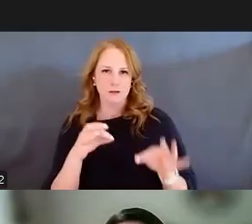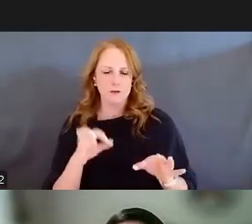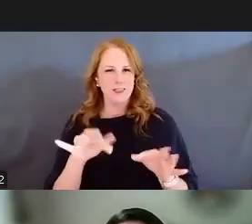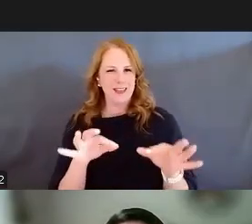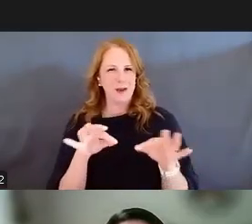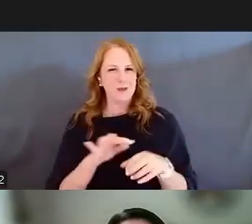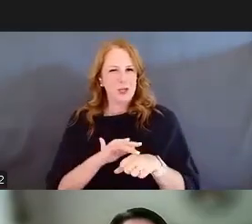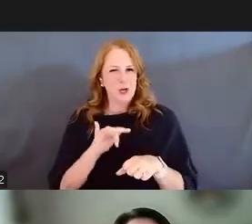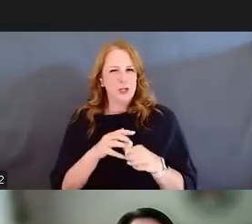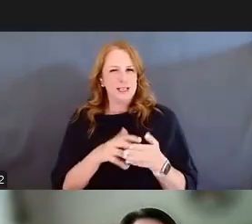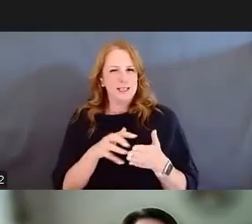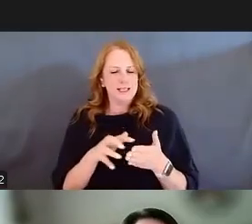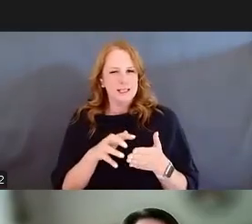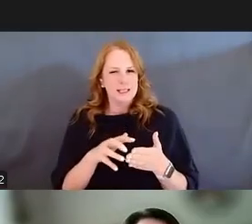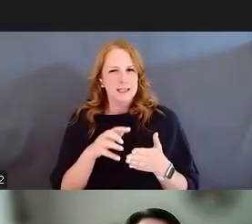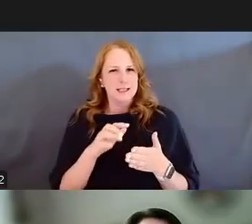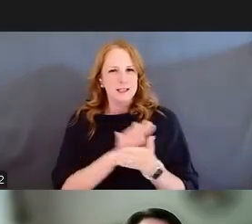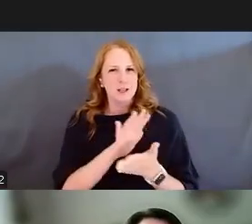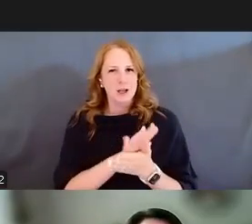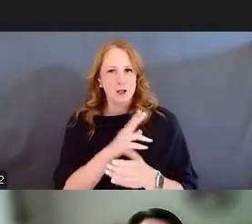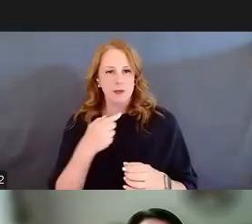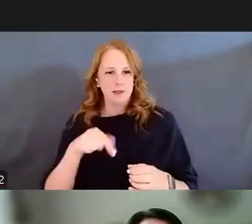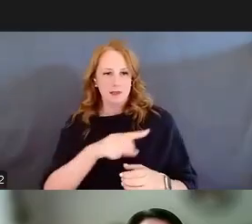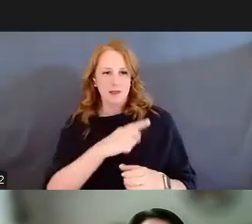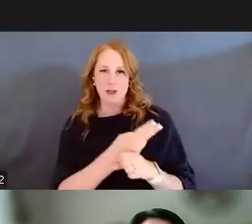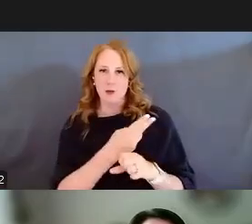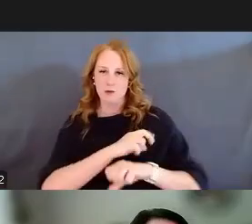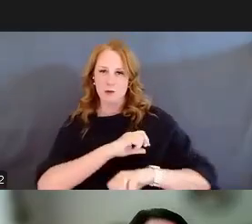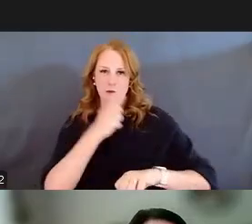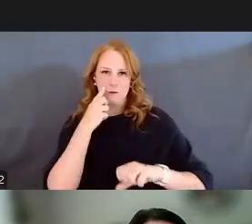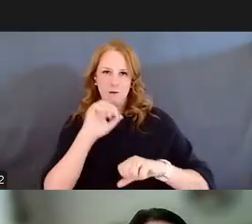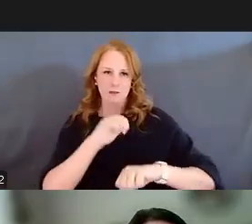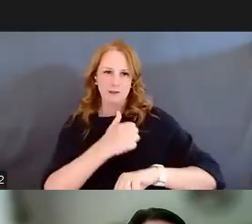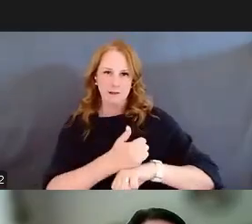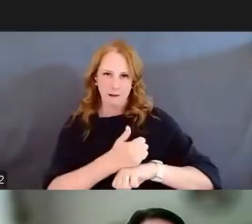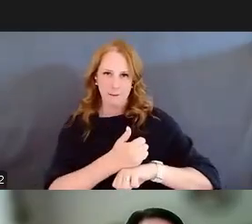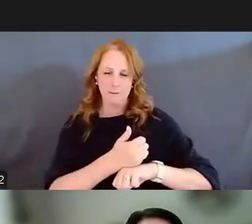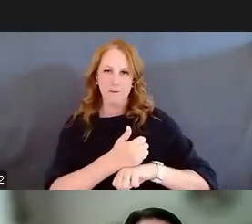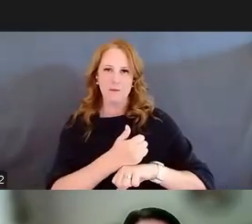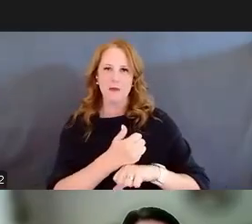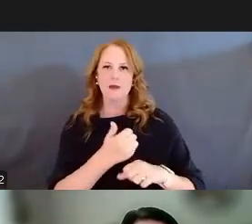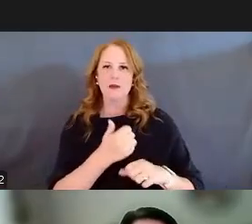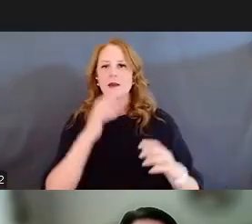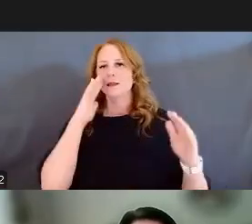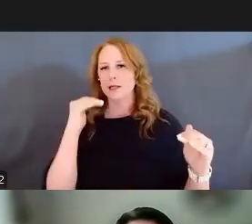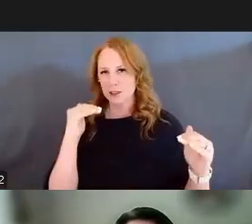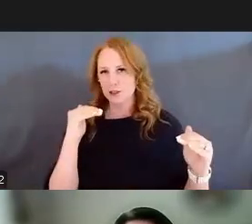the document that was utilized to set up what was going to be expected for that key job developer